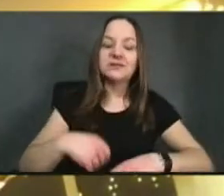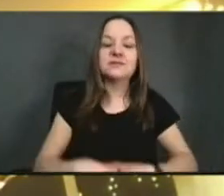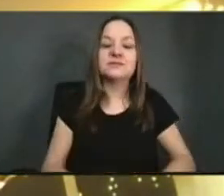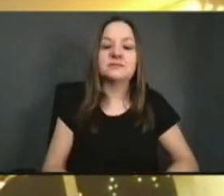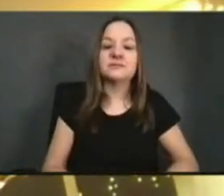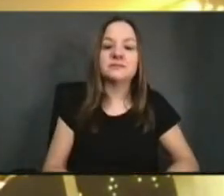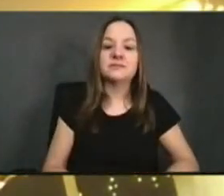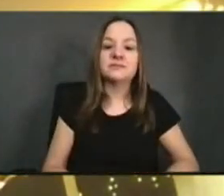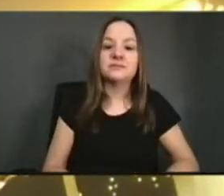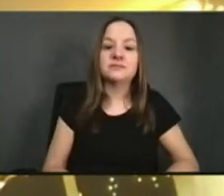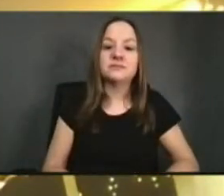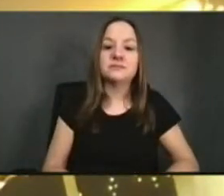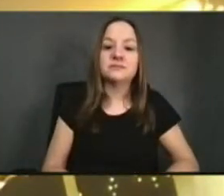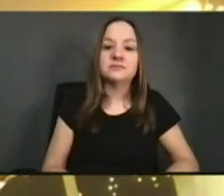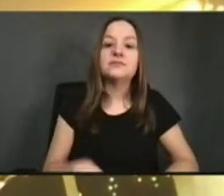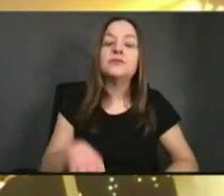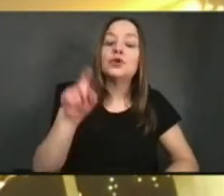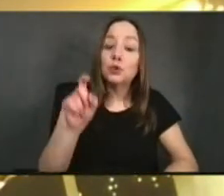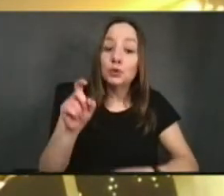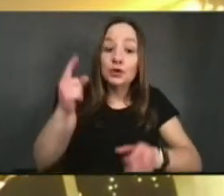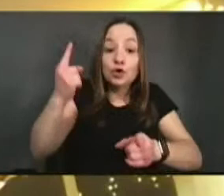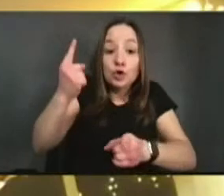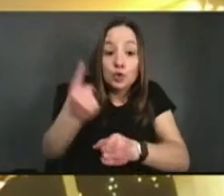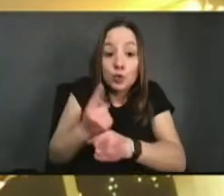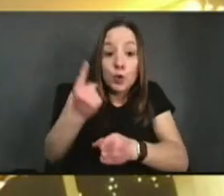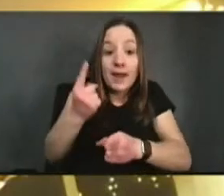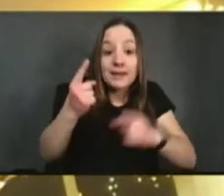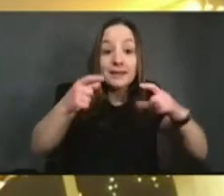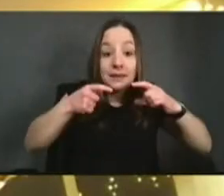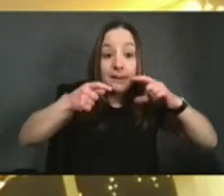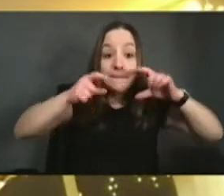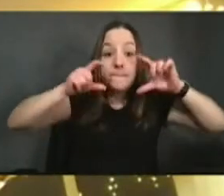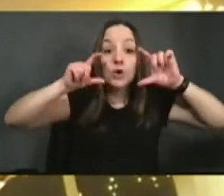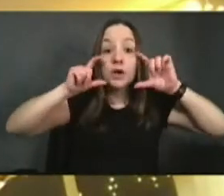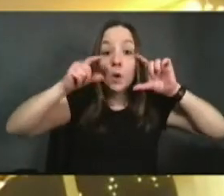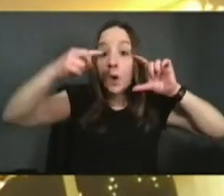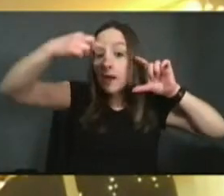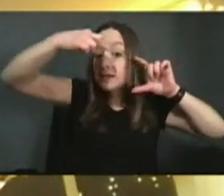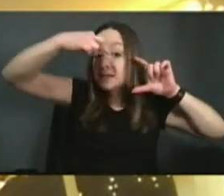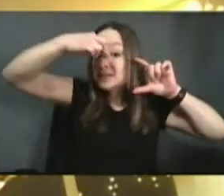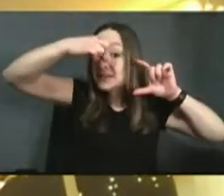not offer the protection that you need for the correct use of